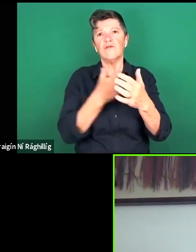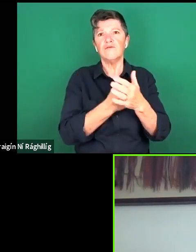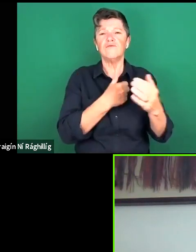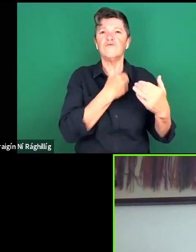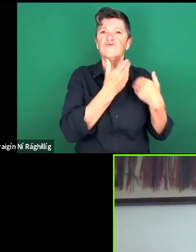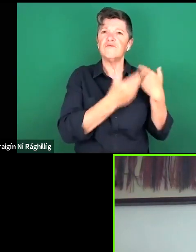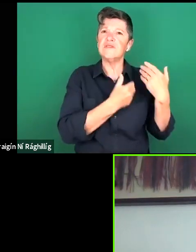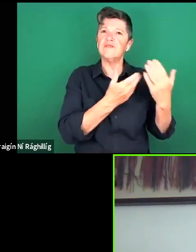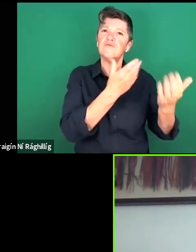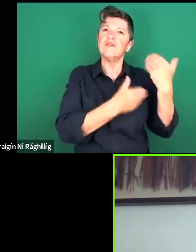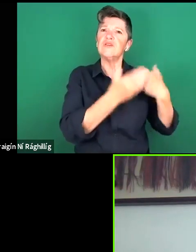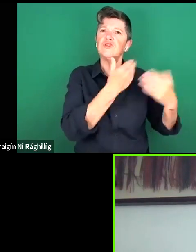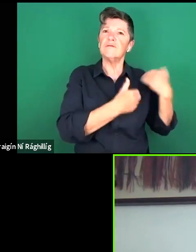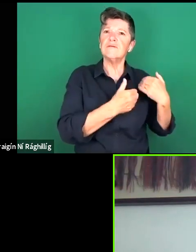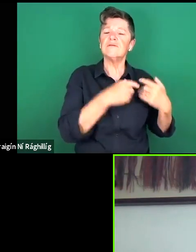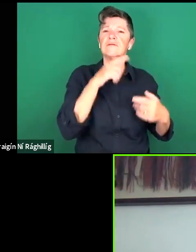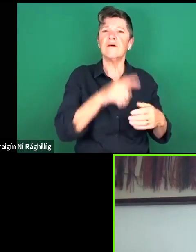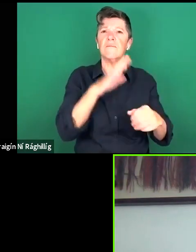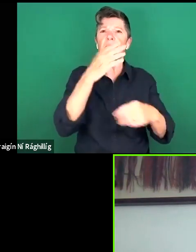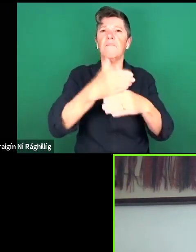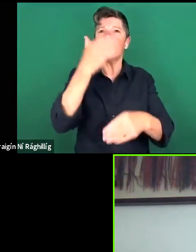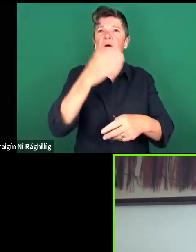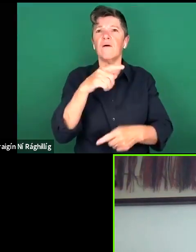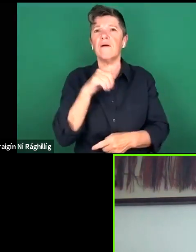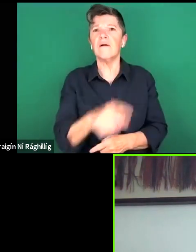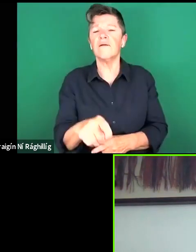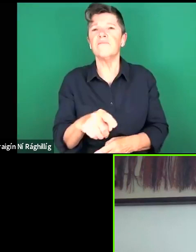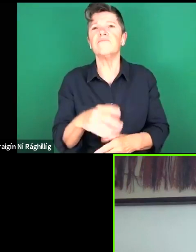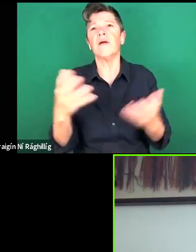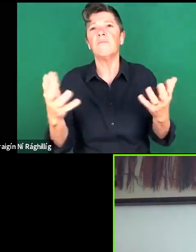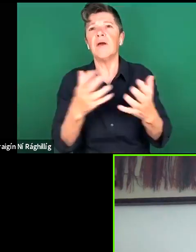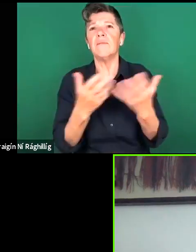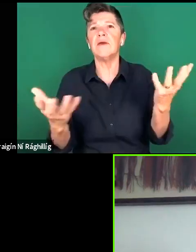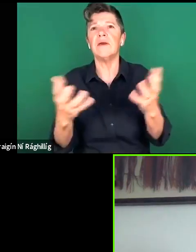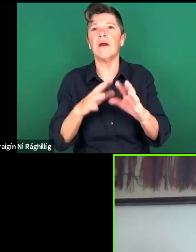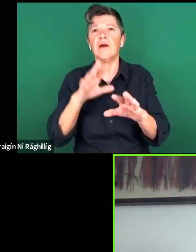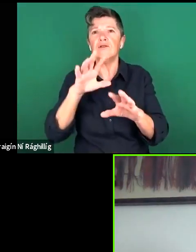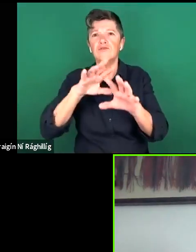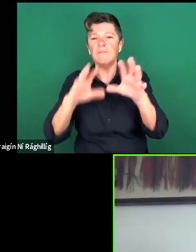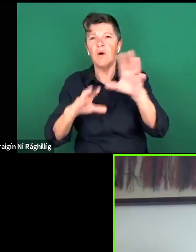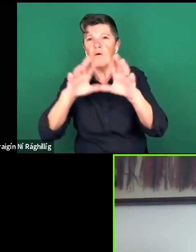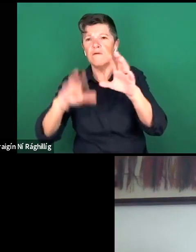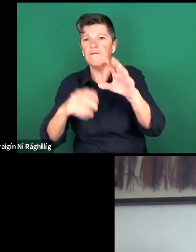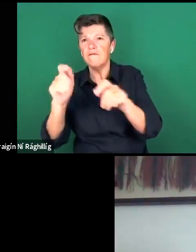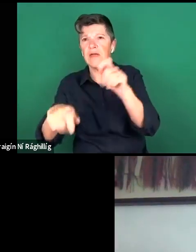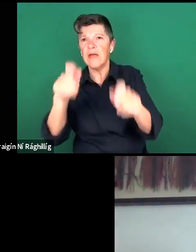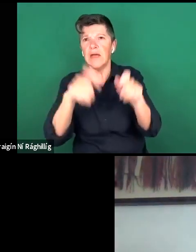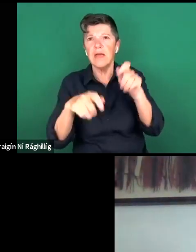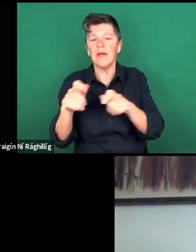you know this S a question you should be putting